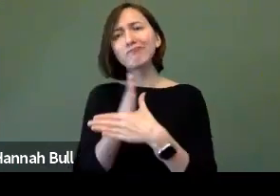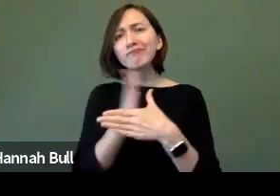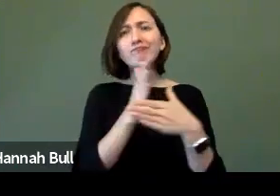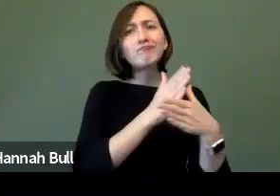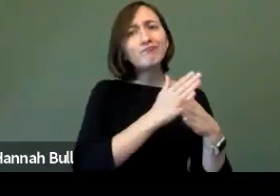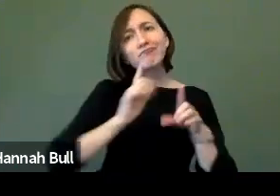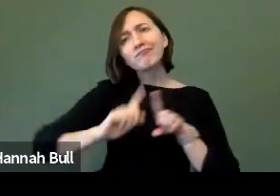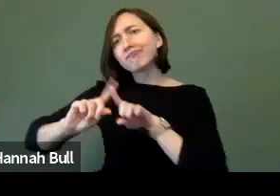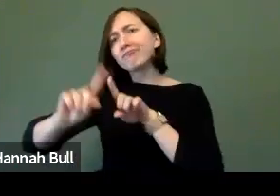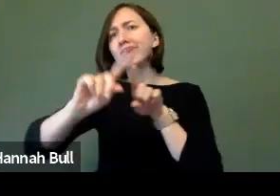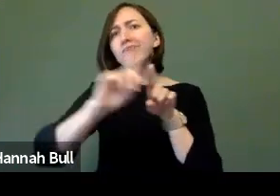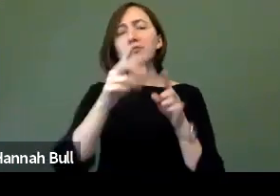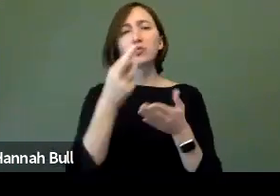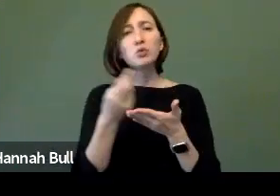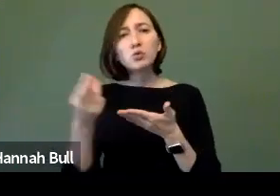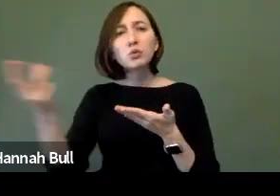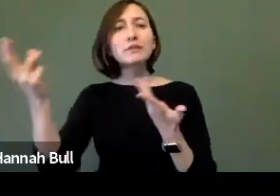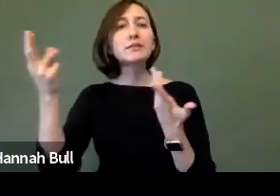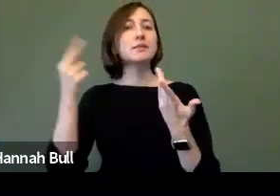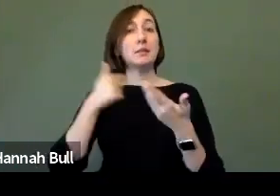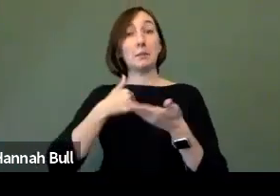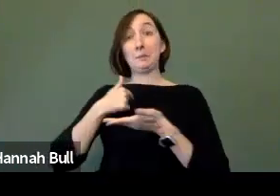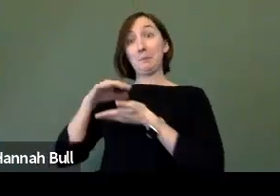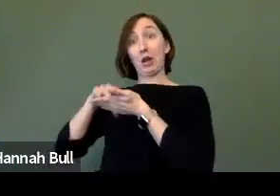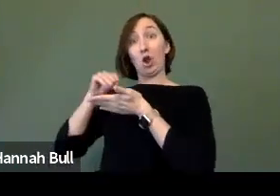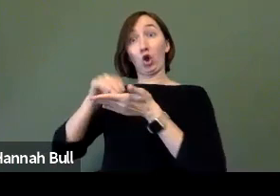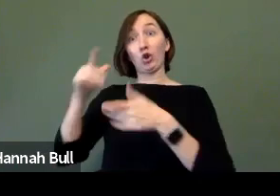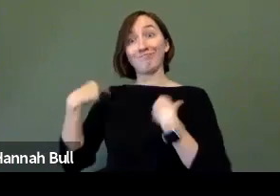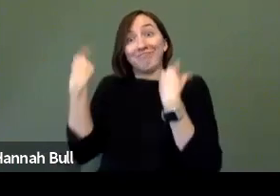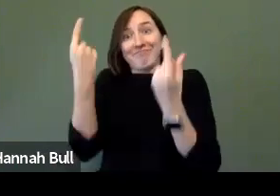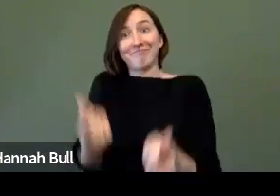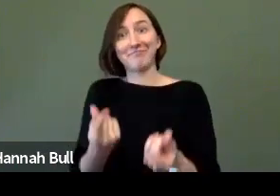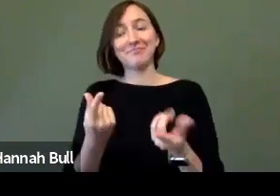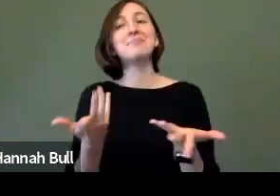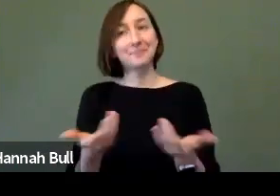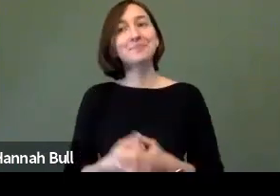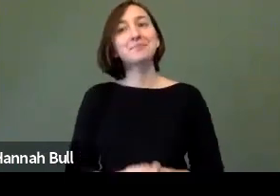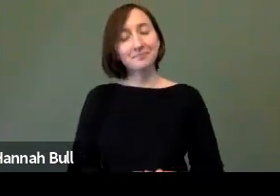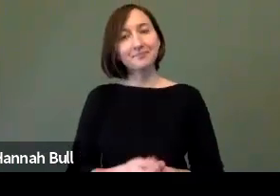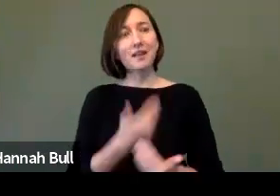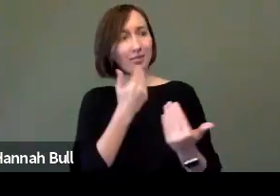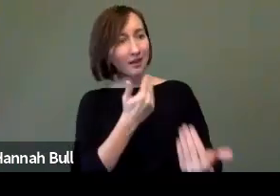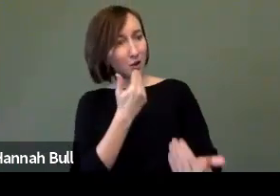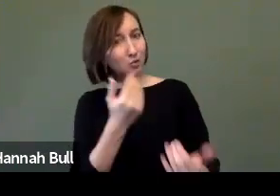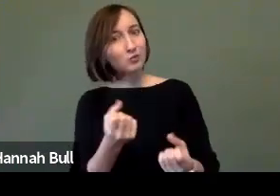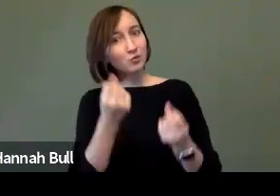and things that I've learned throughout this time. Carolyn Philips: Thank you so much Danny.